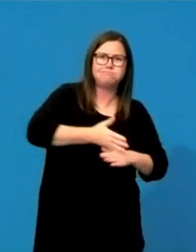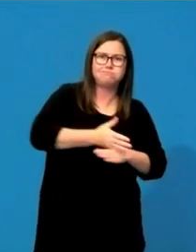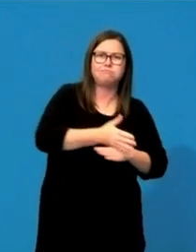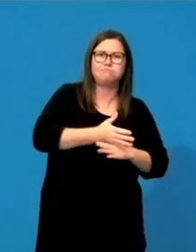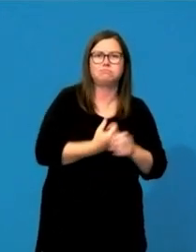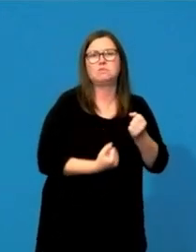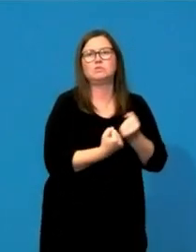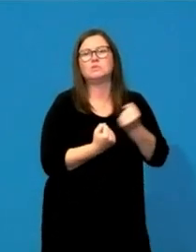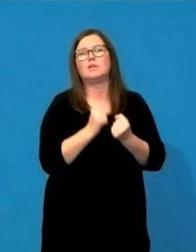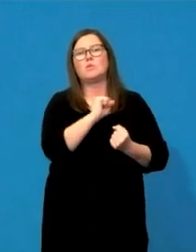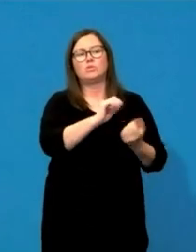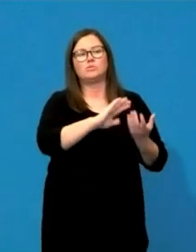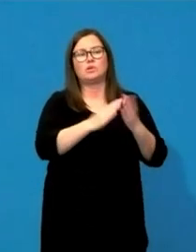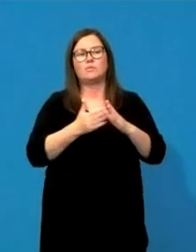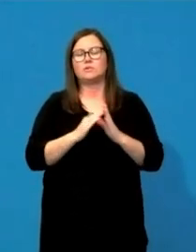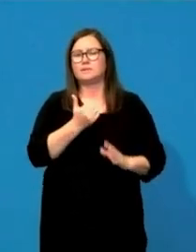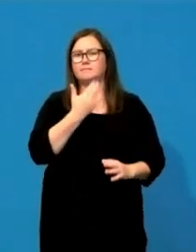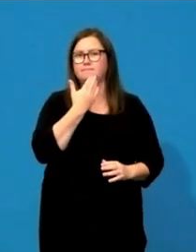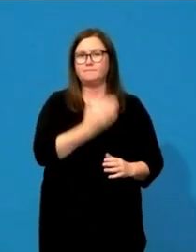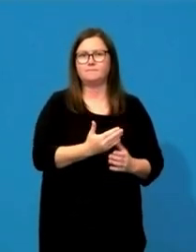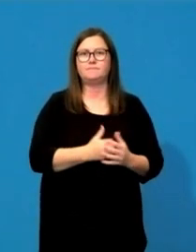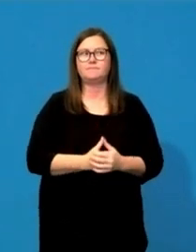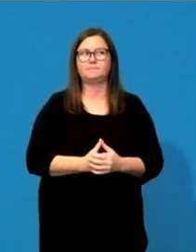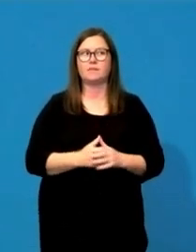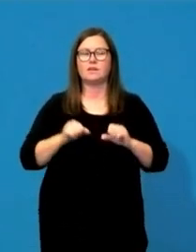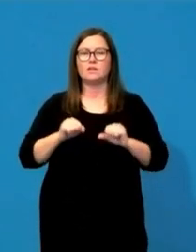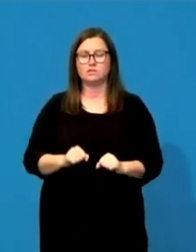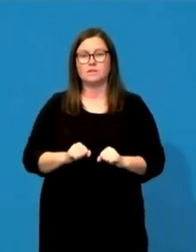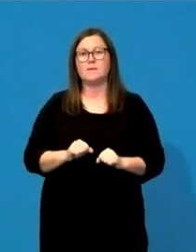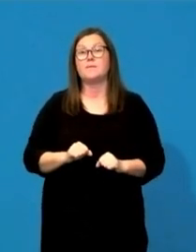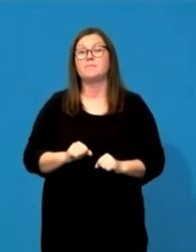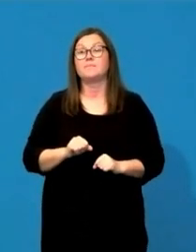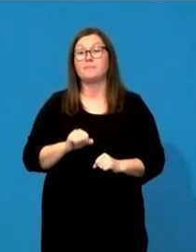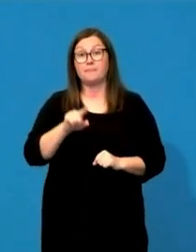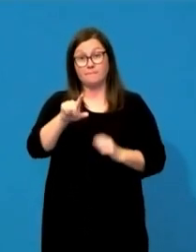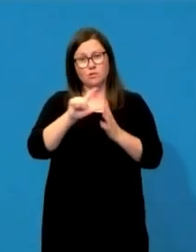Thank you. CHAIR: Dr Rice, I would just like to know a little bit more about the report